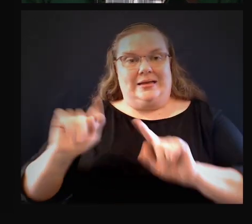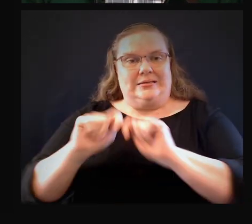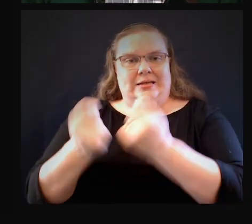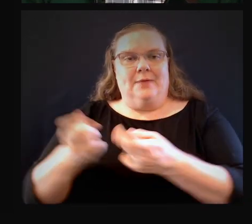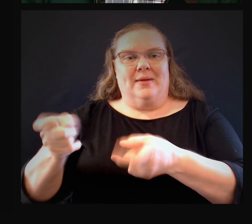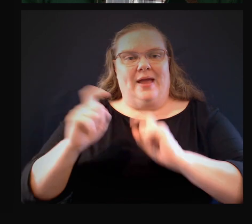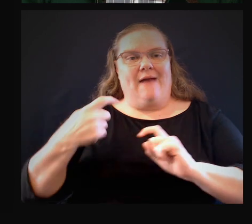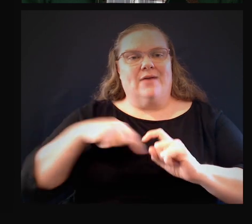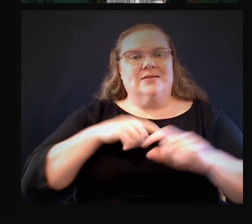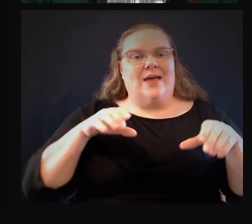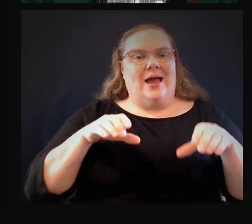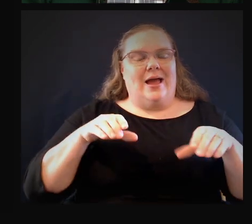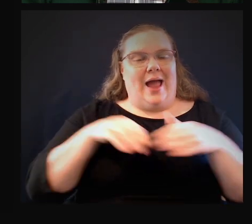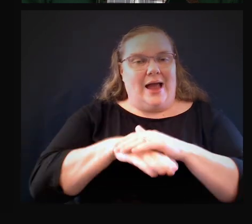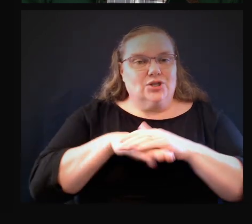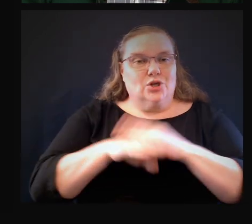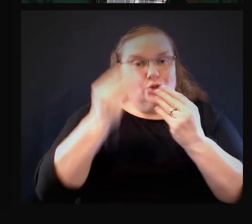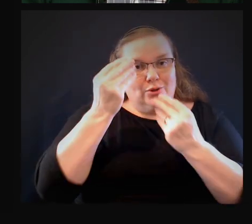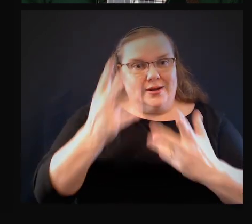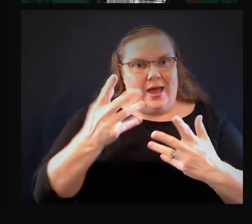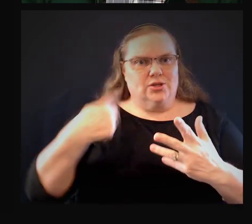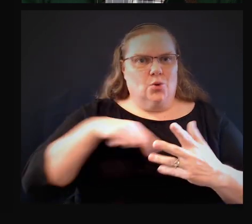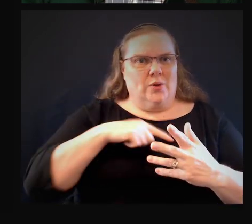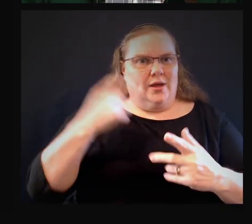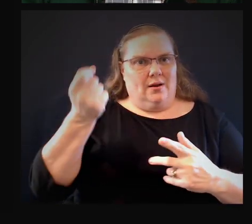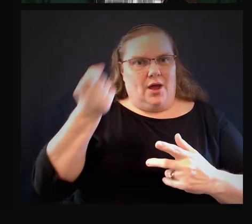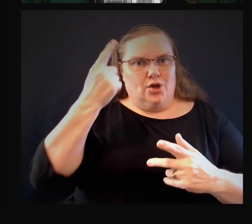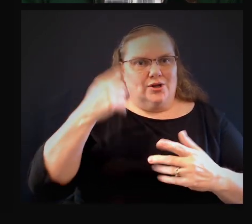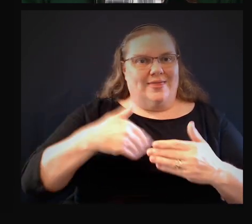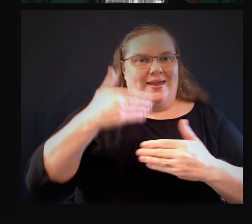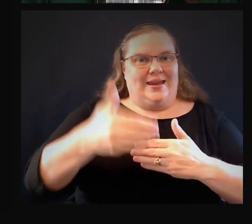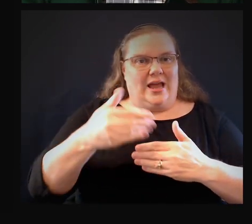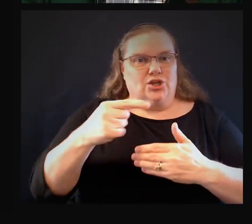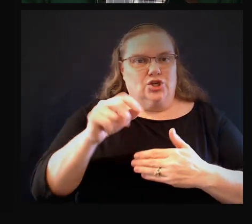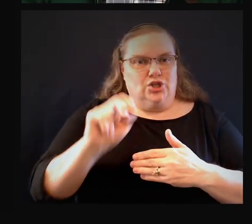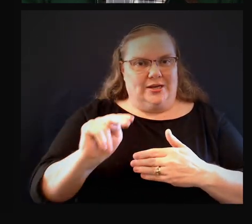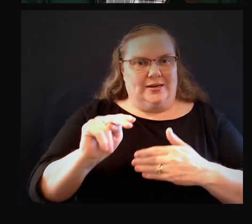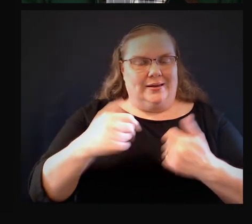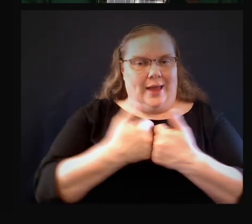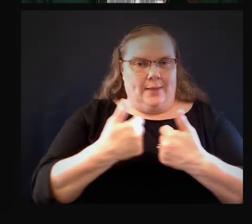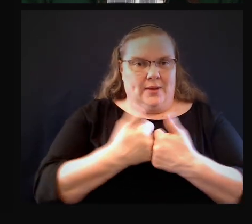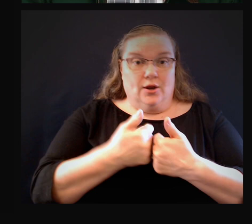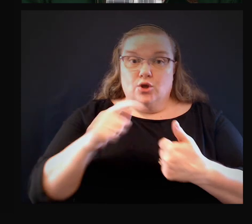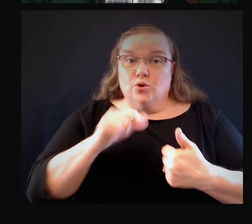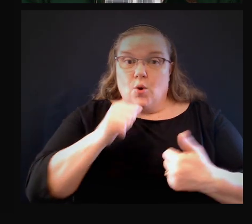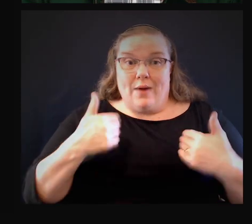to understand the impact of Next Gen gaming. If you don't have this option, feel free to reach out